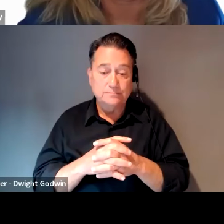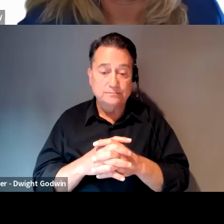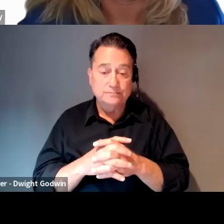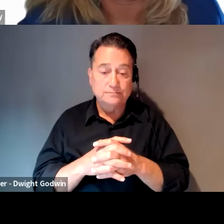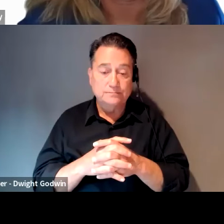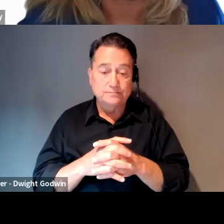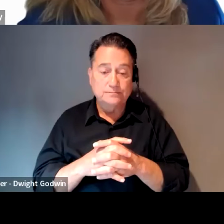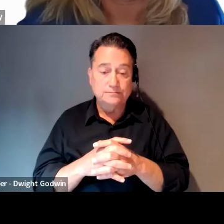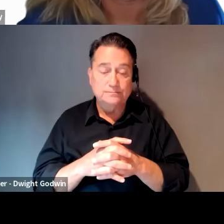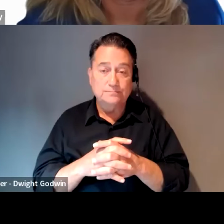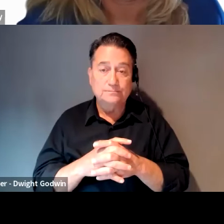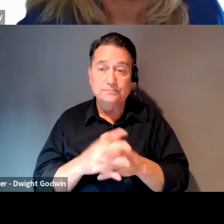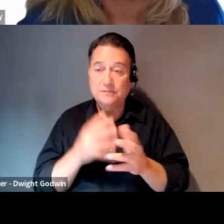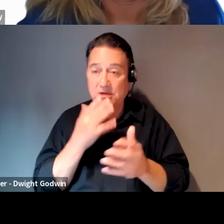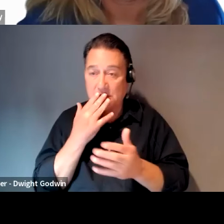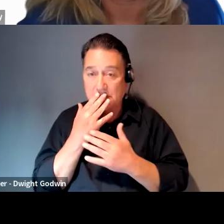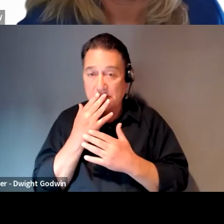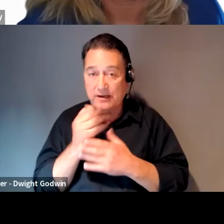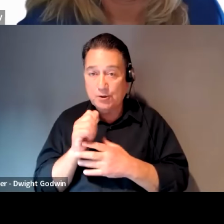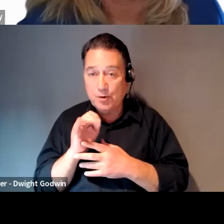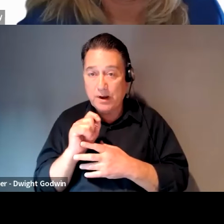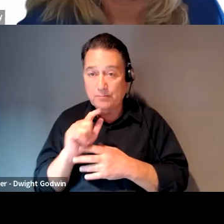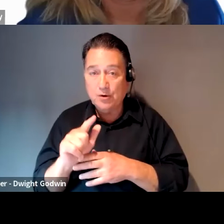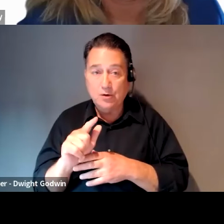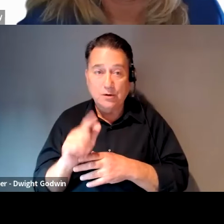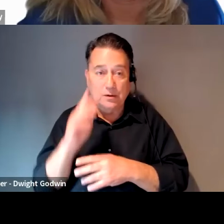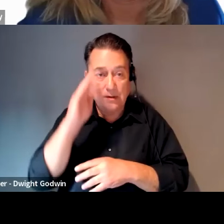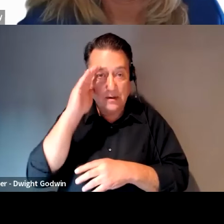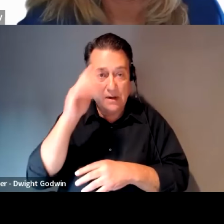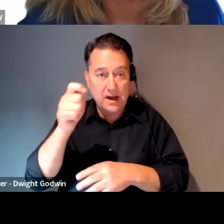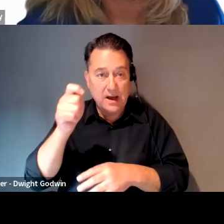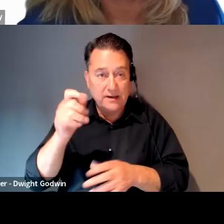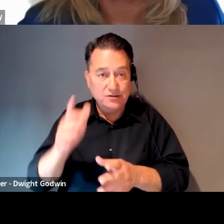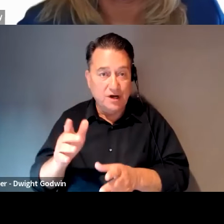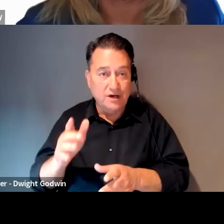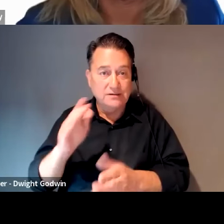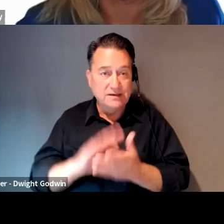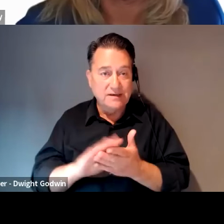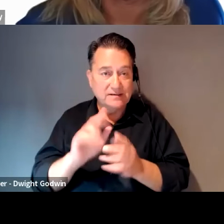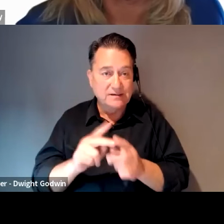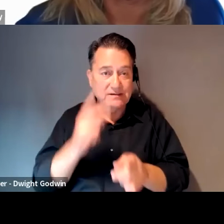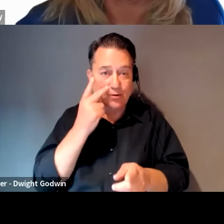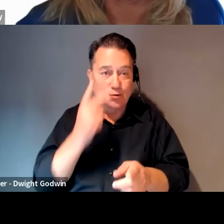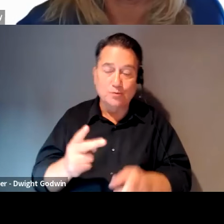All right, thank you. April, hi, Judge, nice to see you. Good afternoon. - Good afternoon.